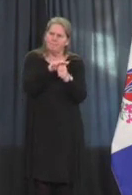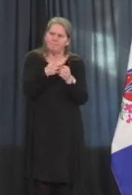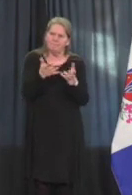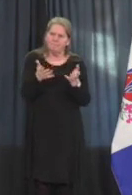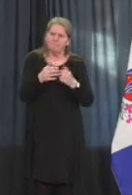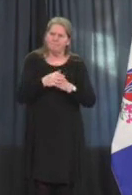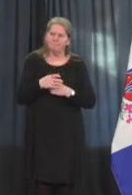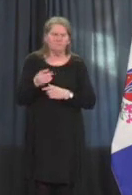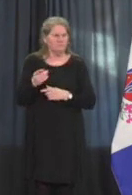DO YOU WANT TO GO?